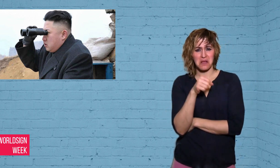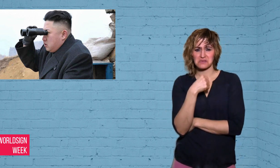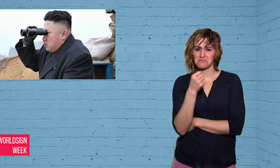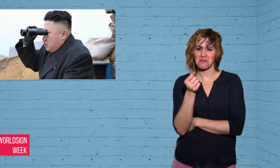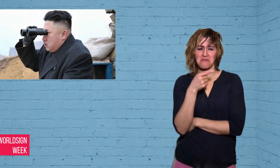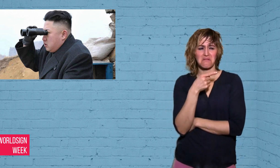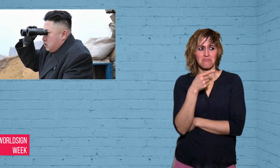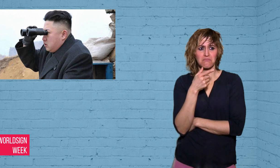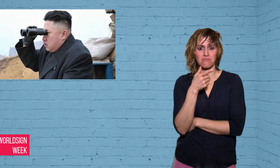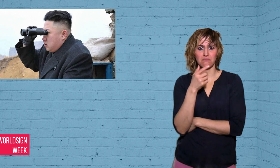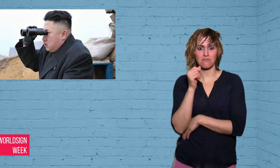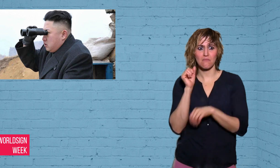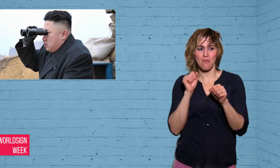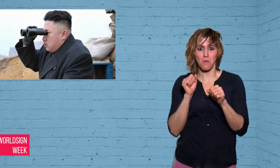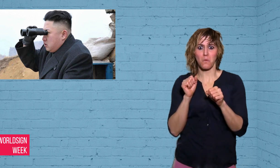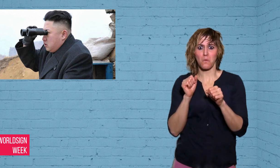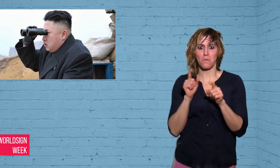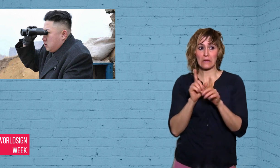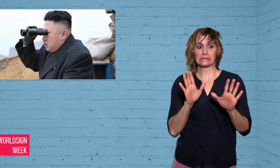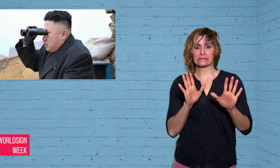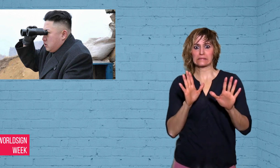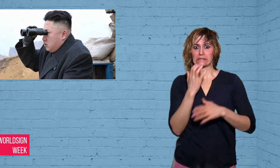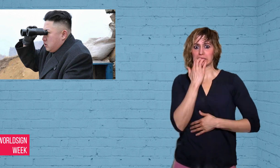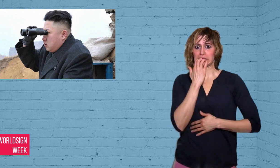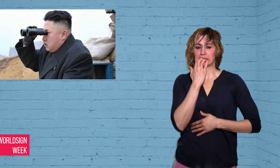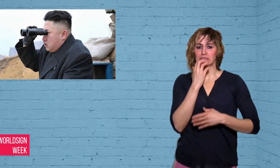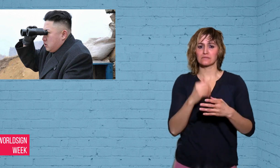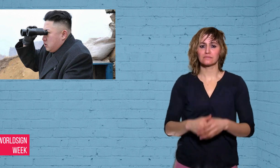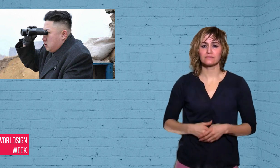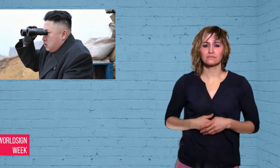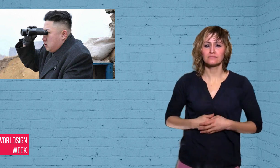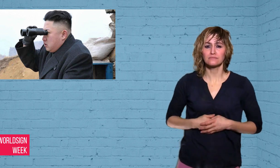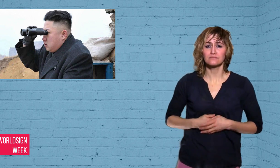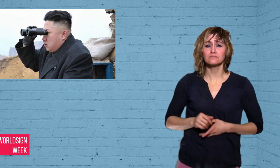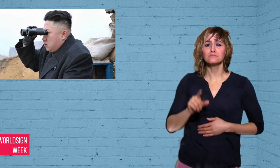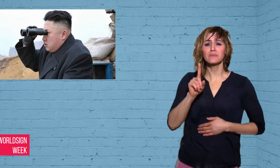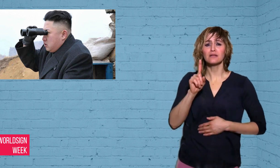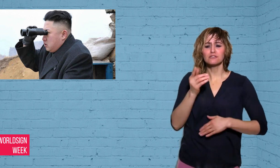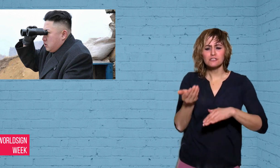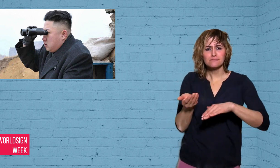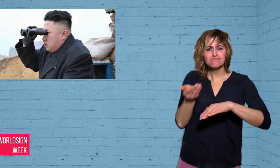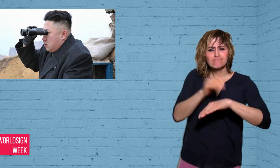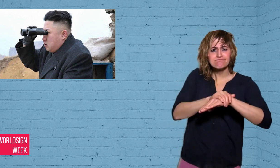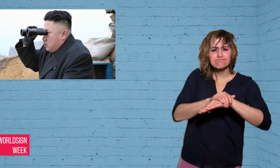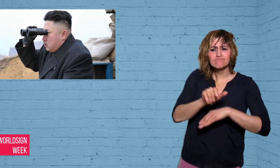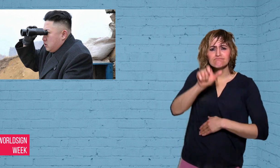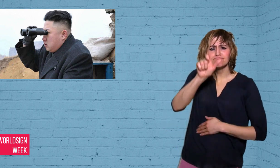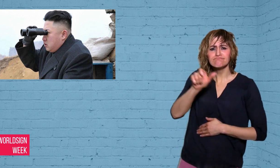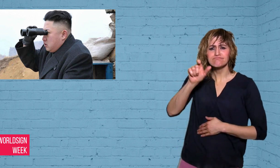Experts say NK has been testing rocket